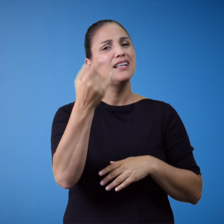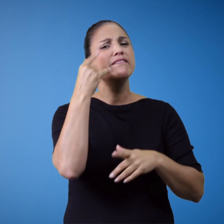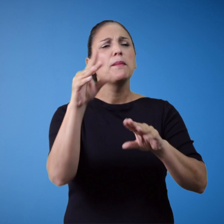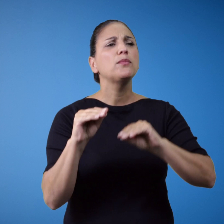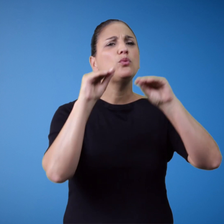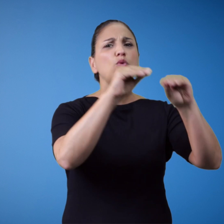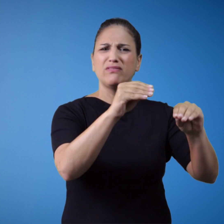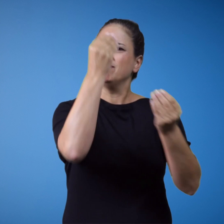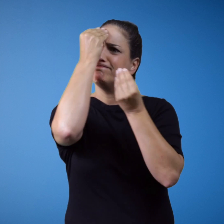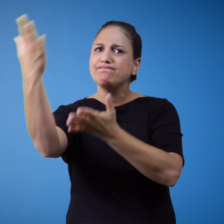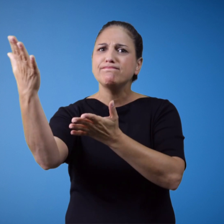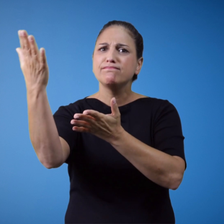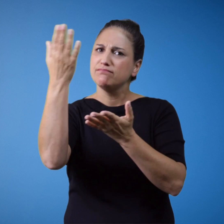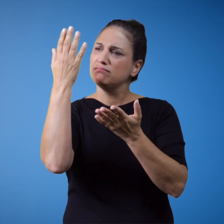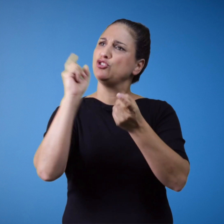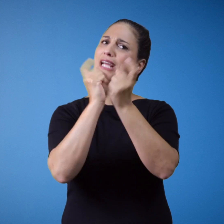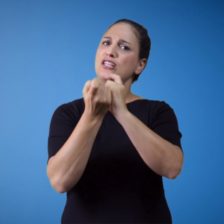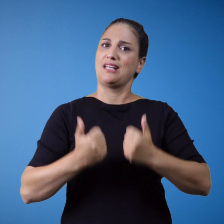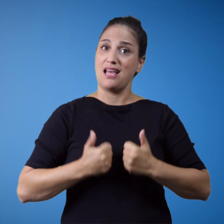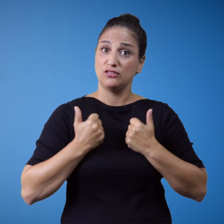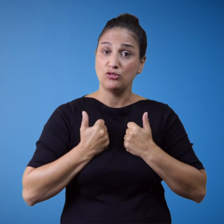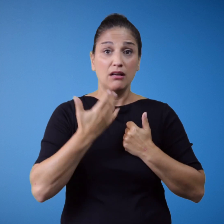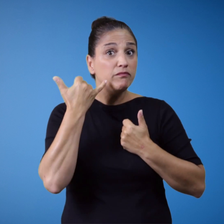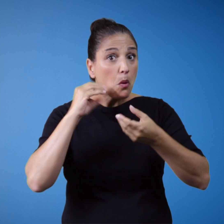And also if you are to move, be sure to contact them and let them know